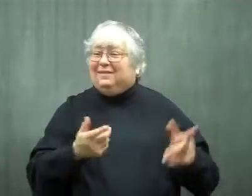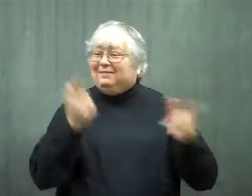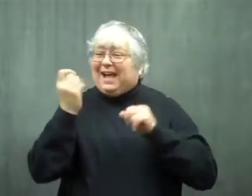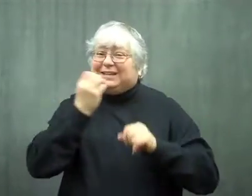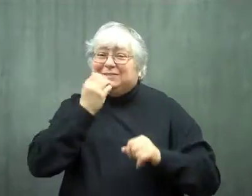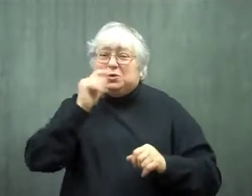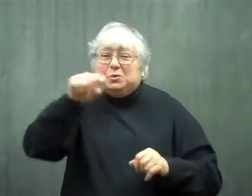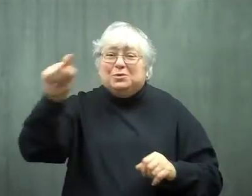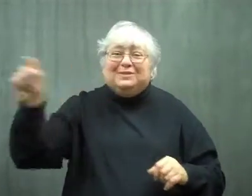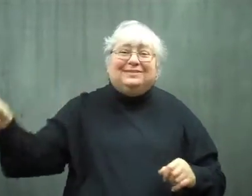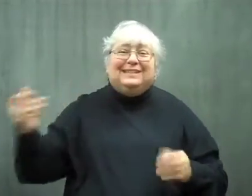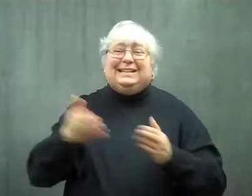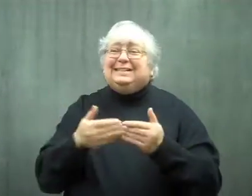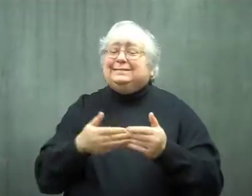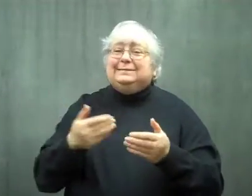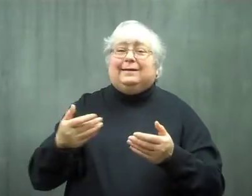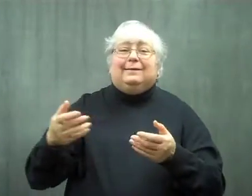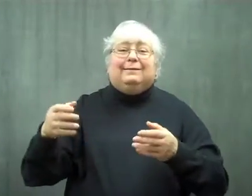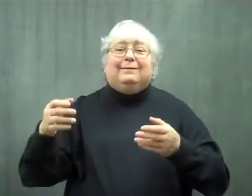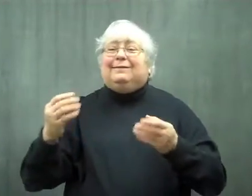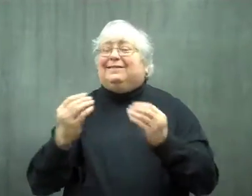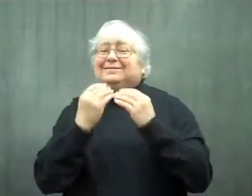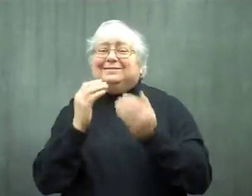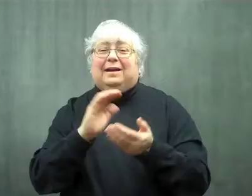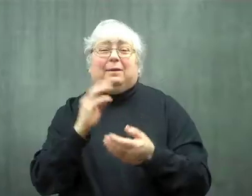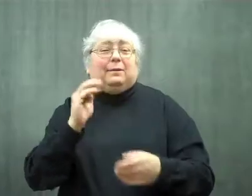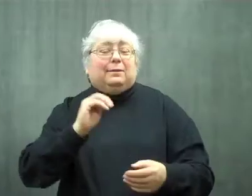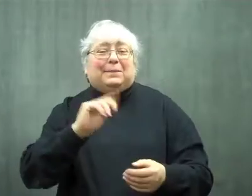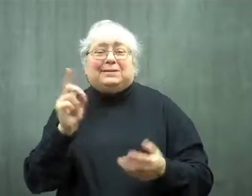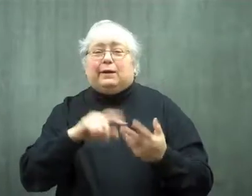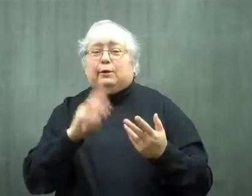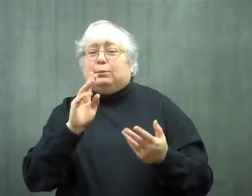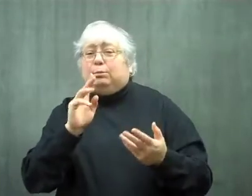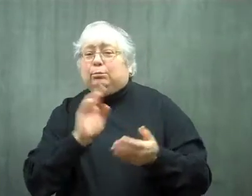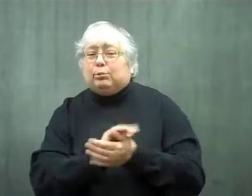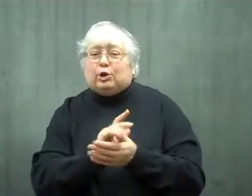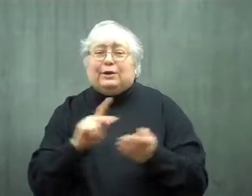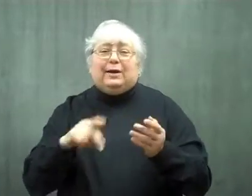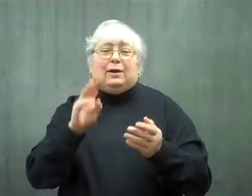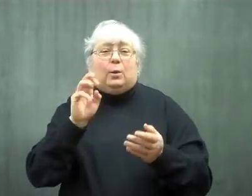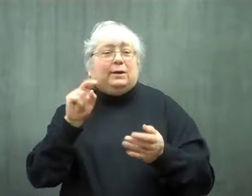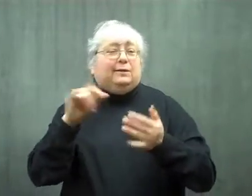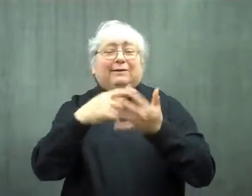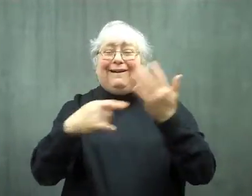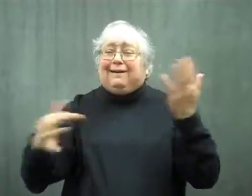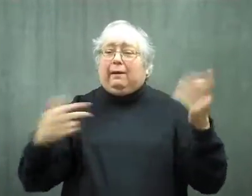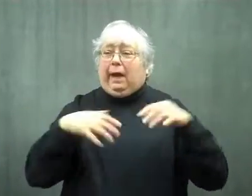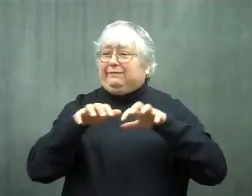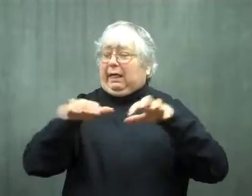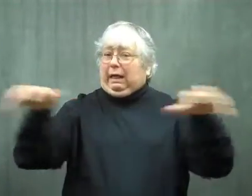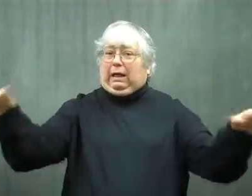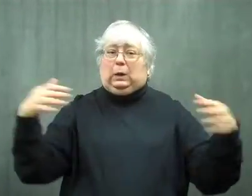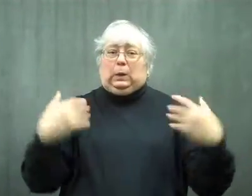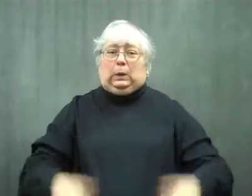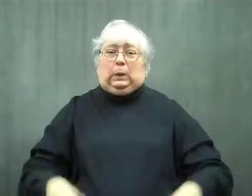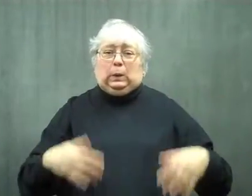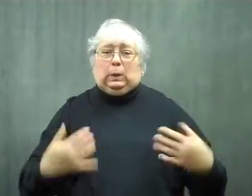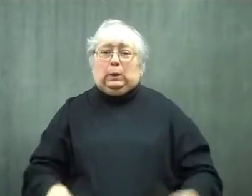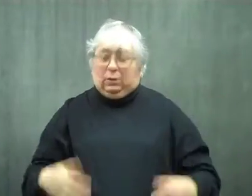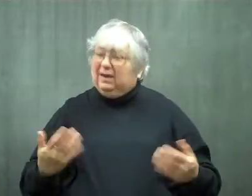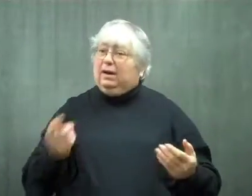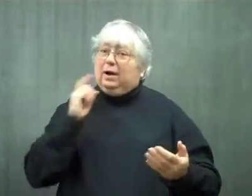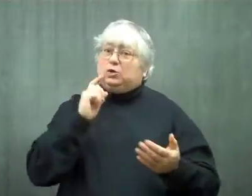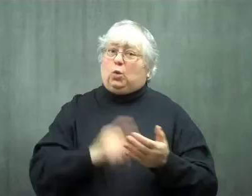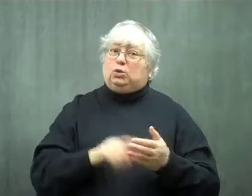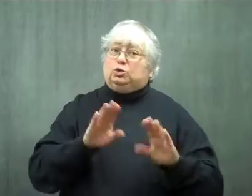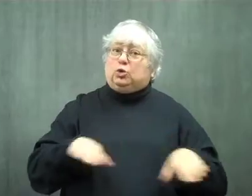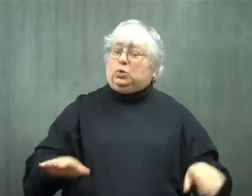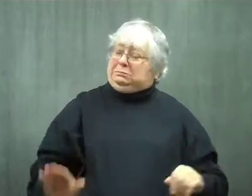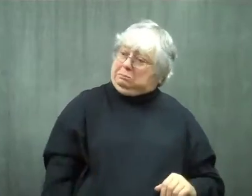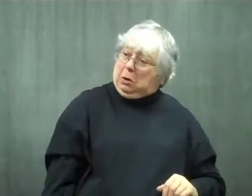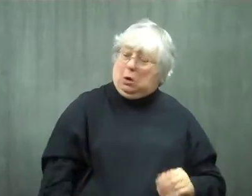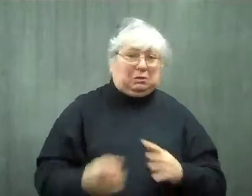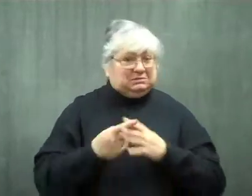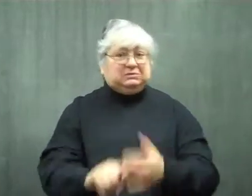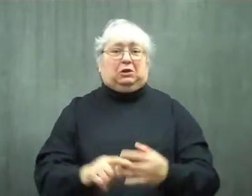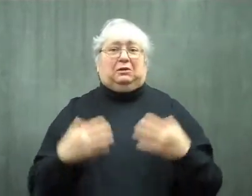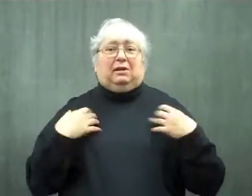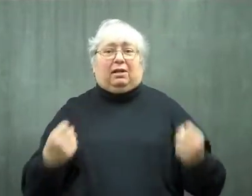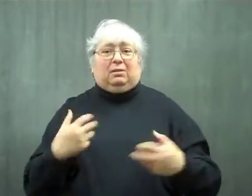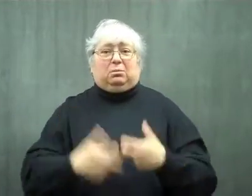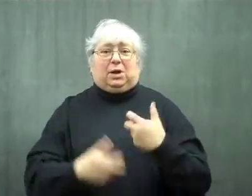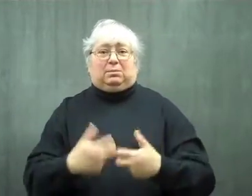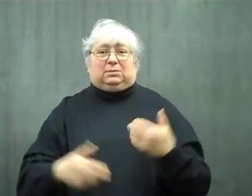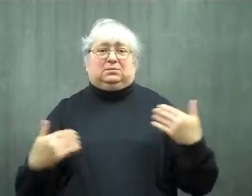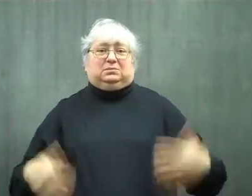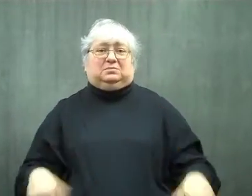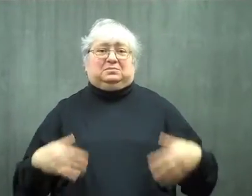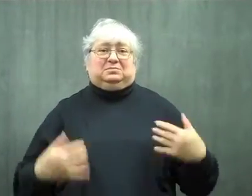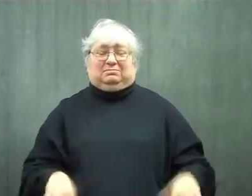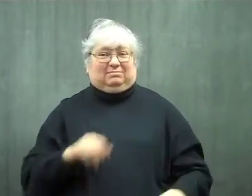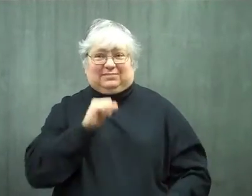There are tons of convenient fast food places, McDonald's, Burger King, Wendy's and so on.